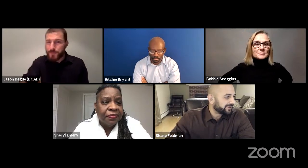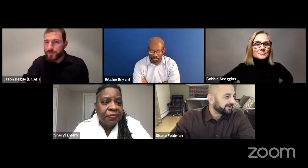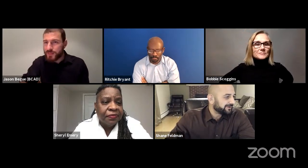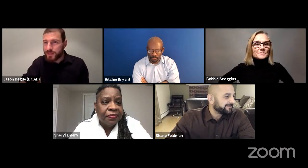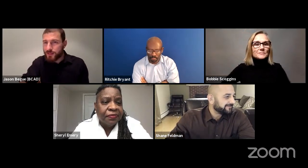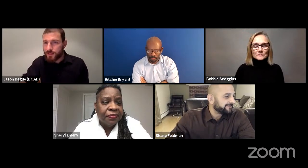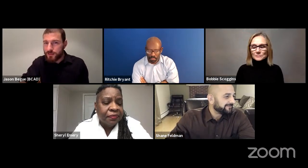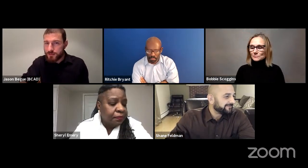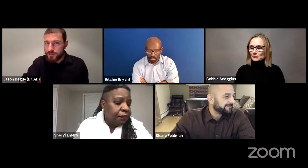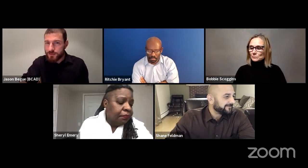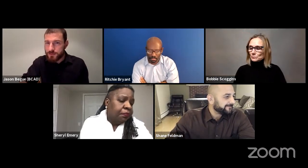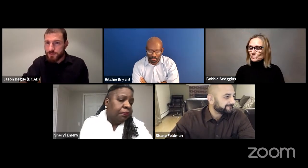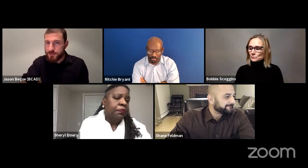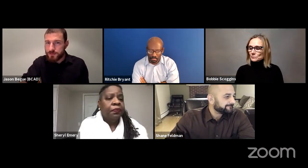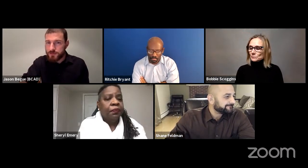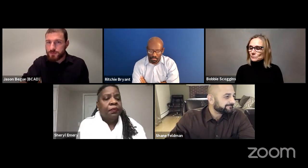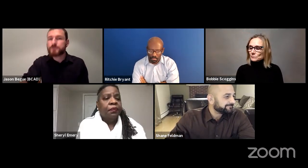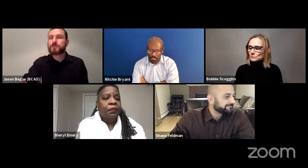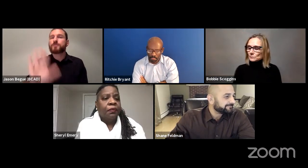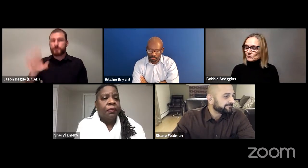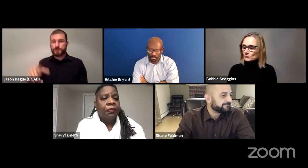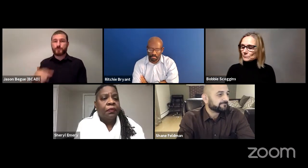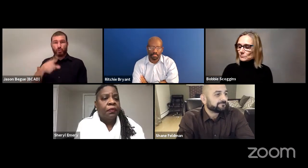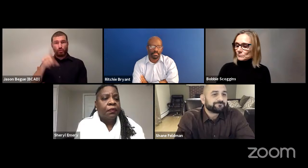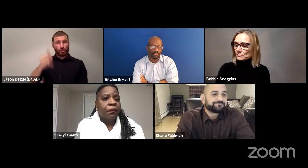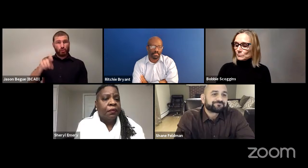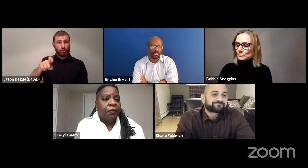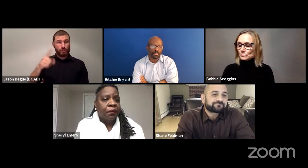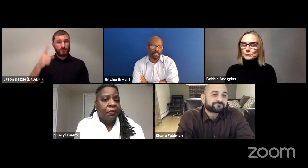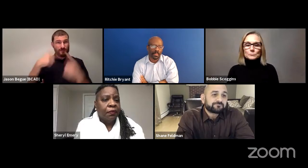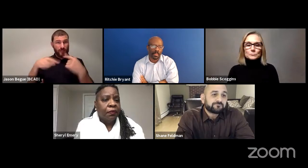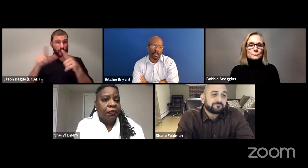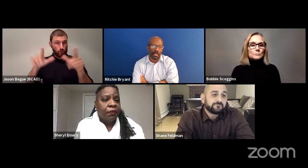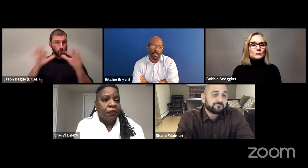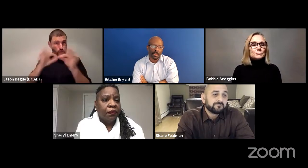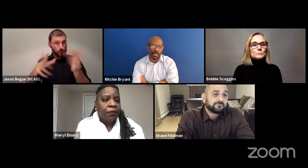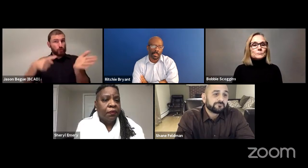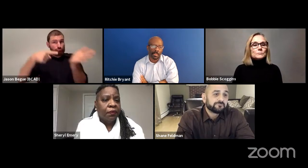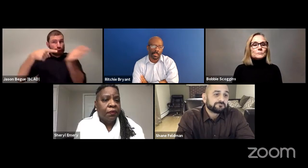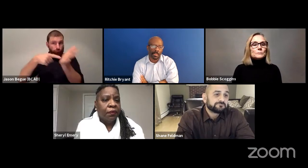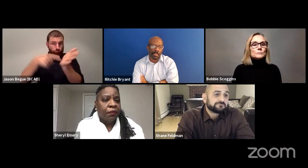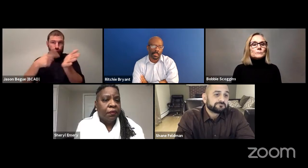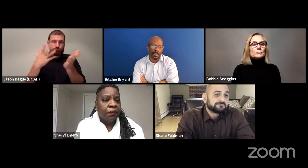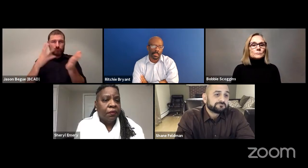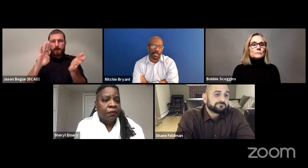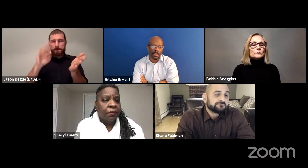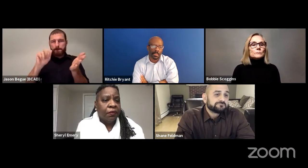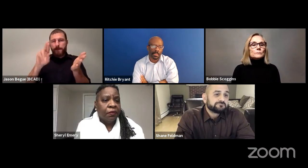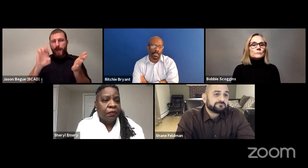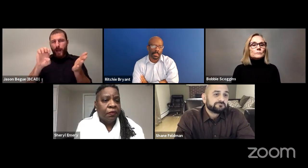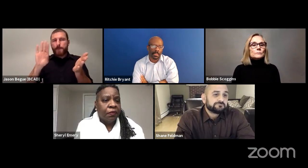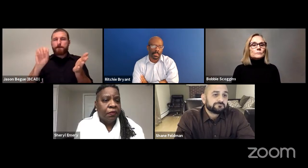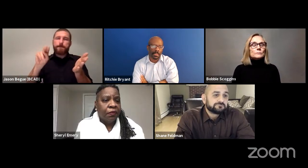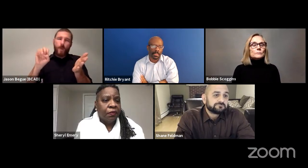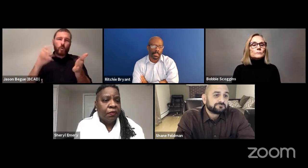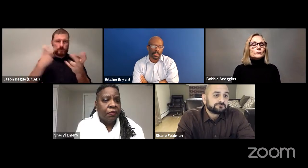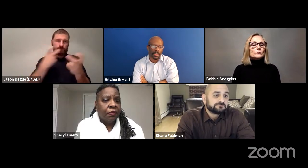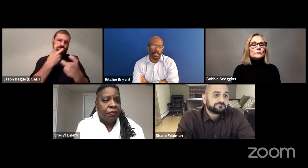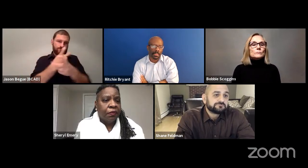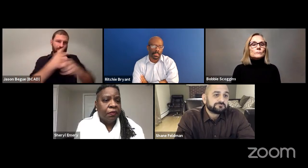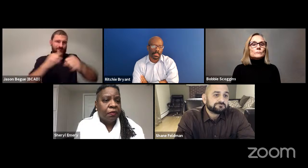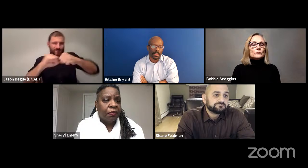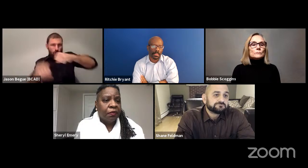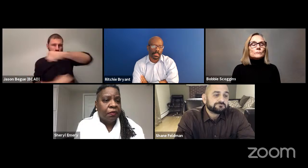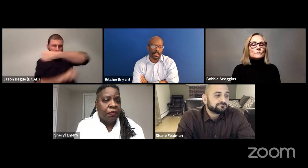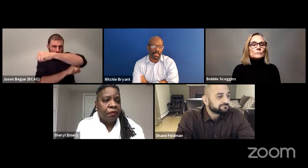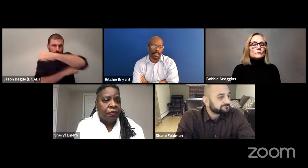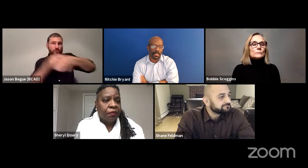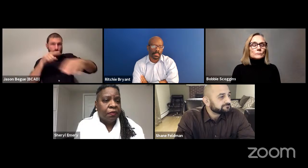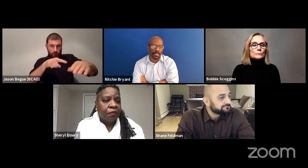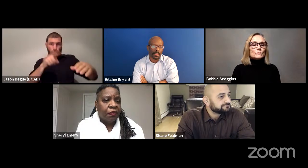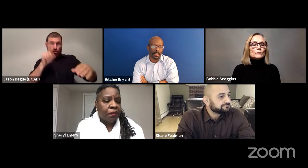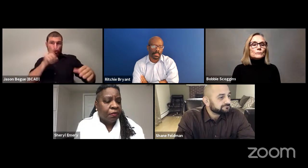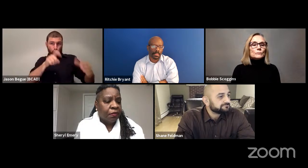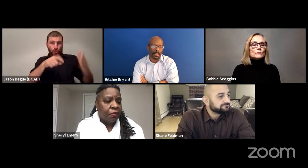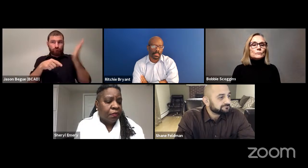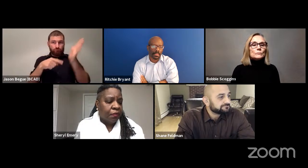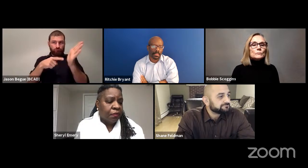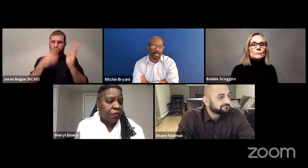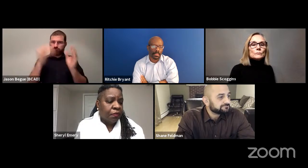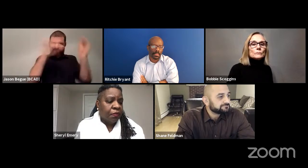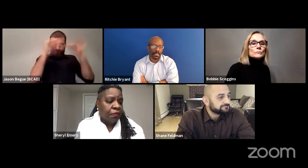move on to question number two. So should sign language interpreting licensure be bare